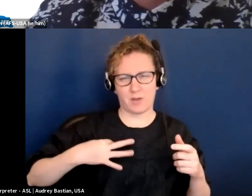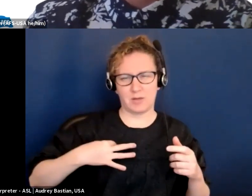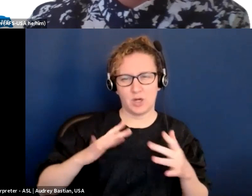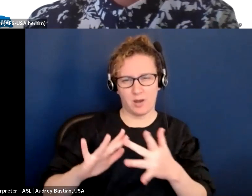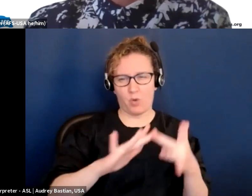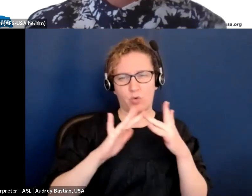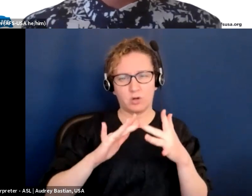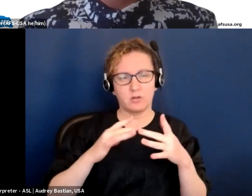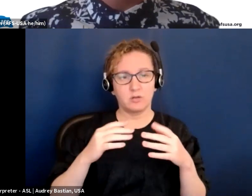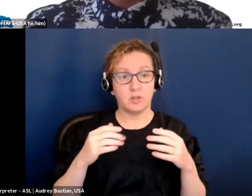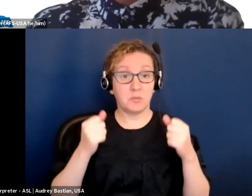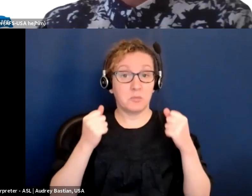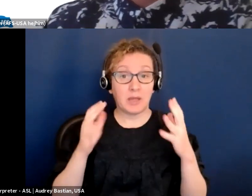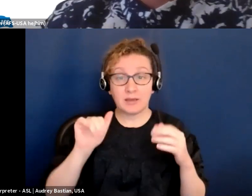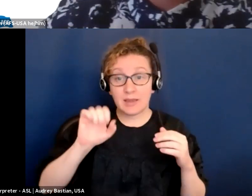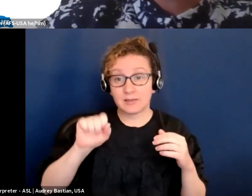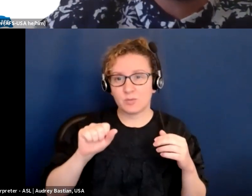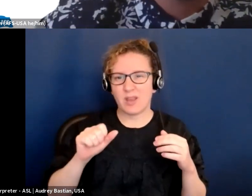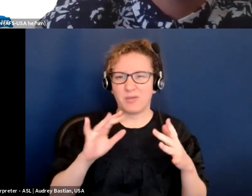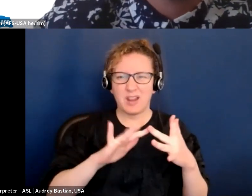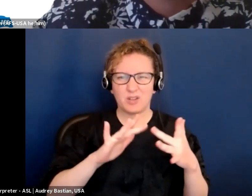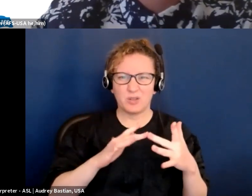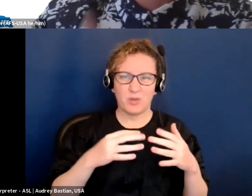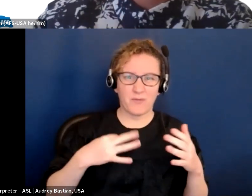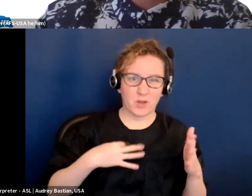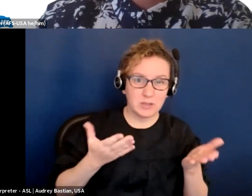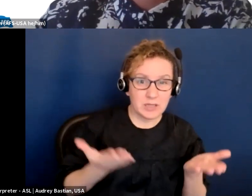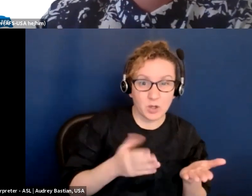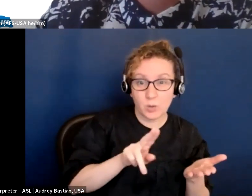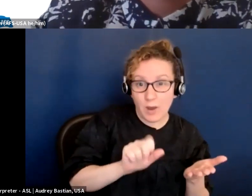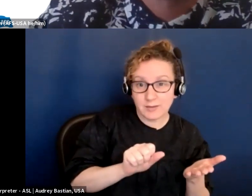had connections with volunteers both here in the US as well as in the partners abroad